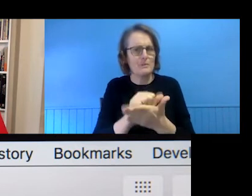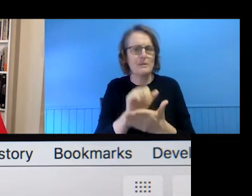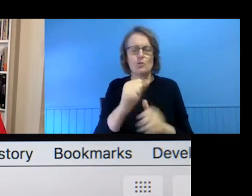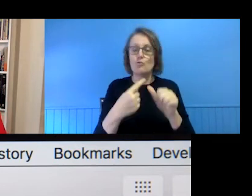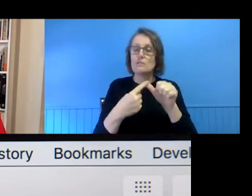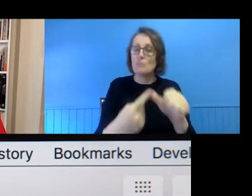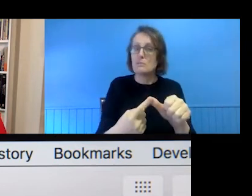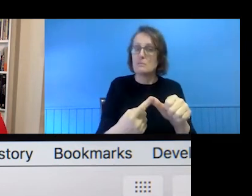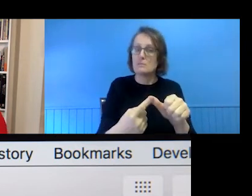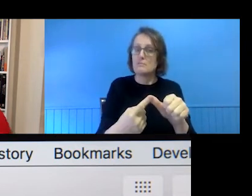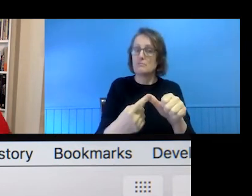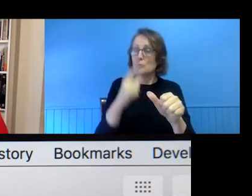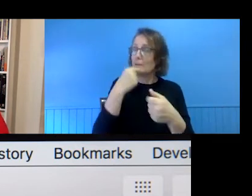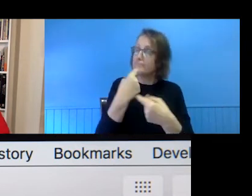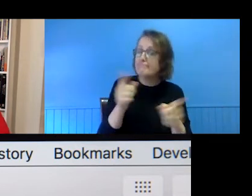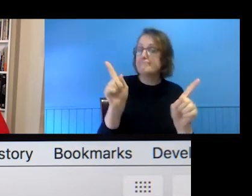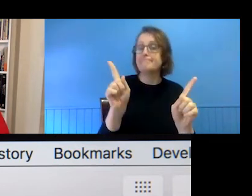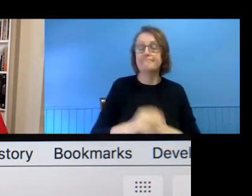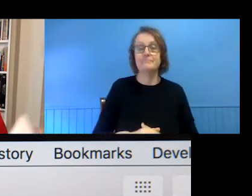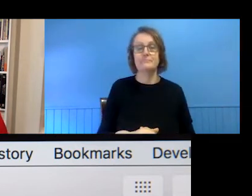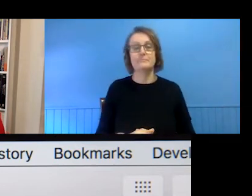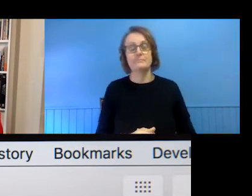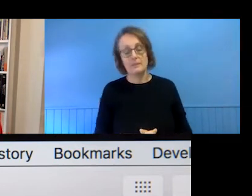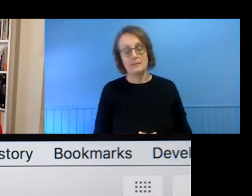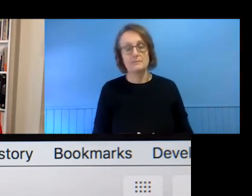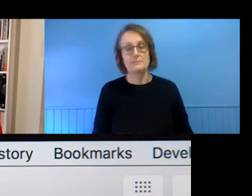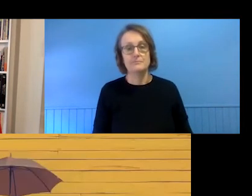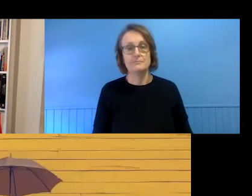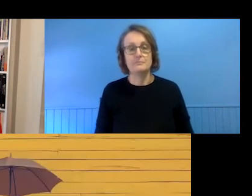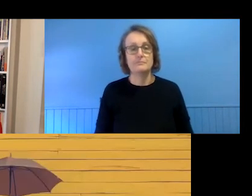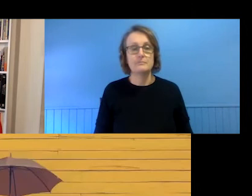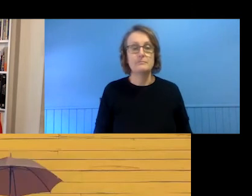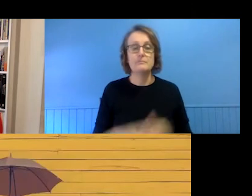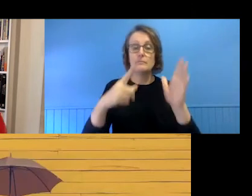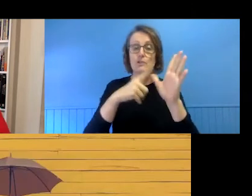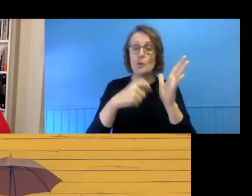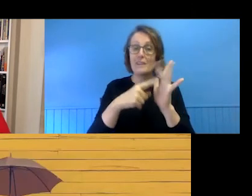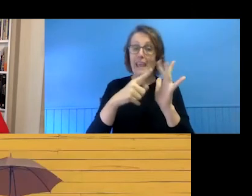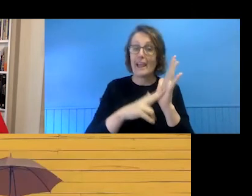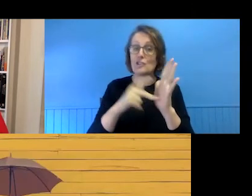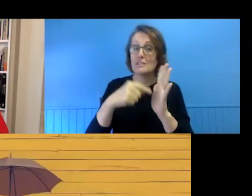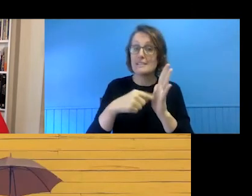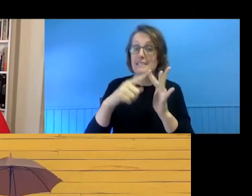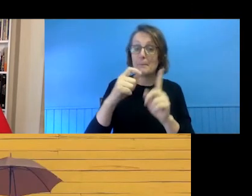what's happening. So the action tip for this is to go on a scavenger